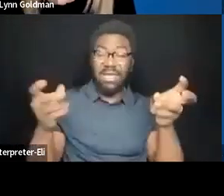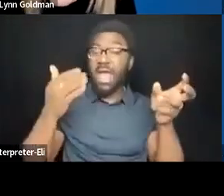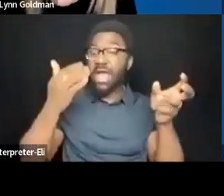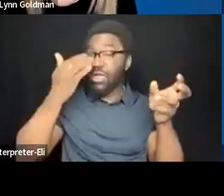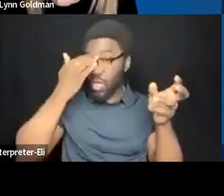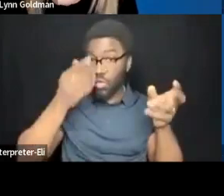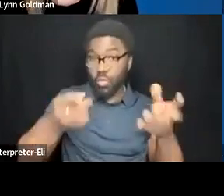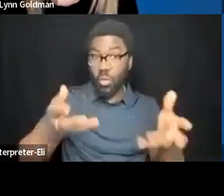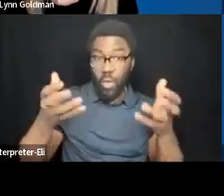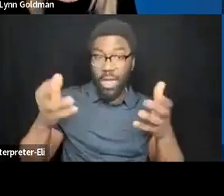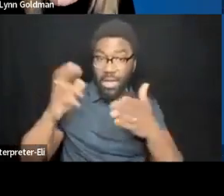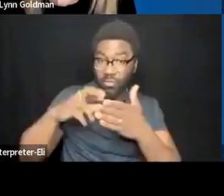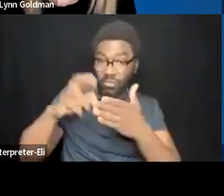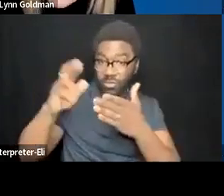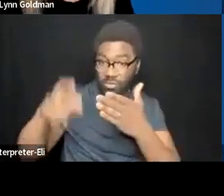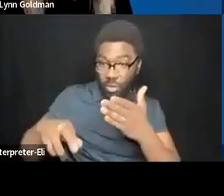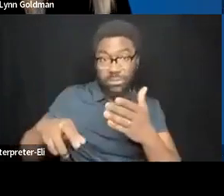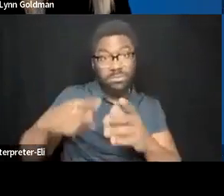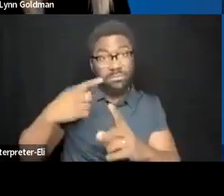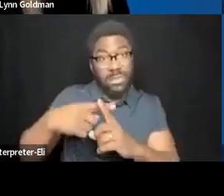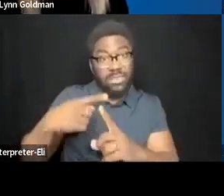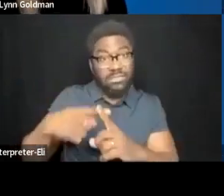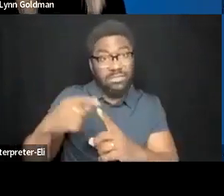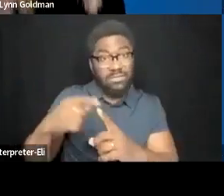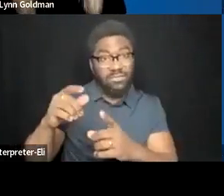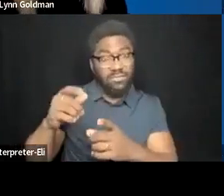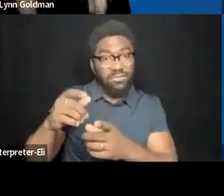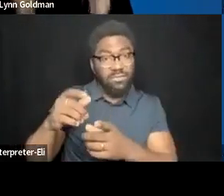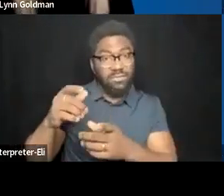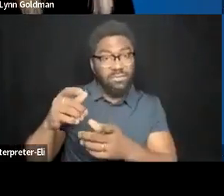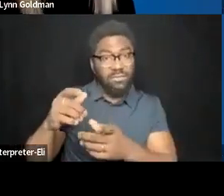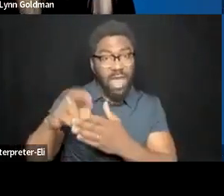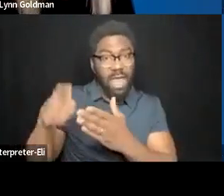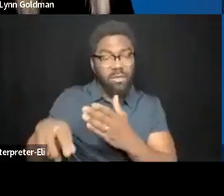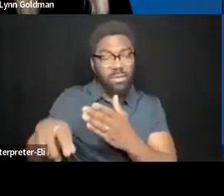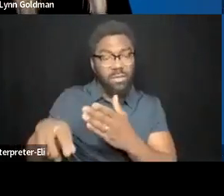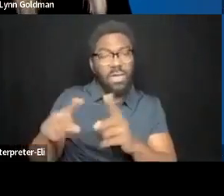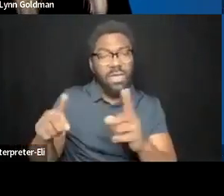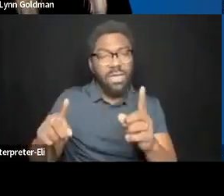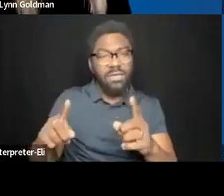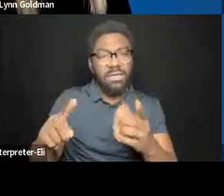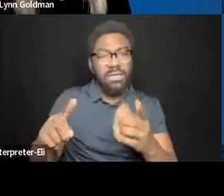But this, I think, could be interpreted to mean that you can't have a single person who, you know,